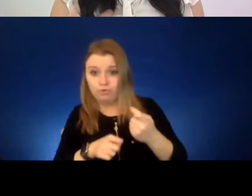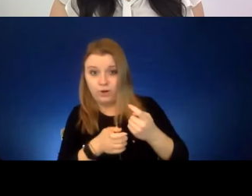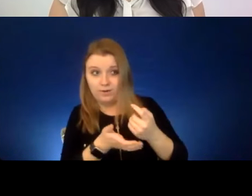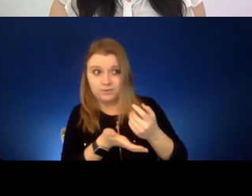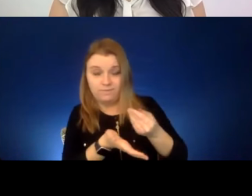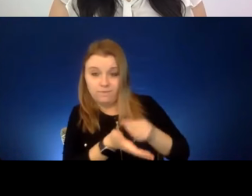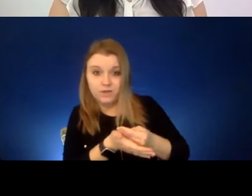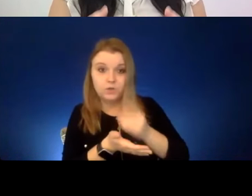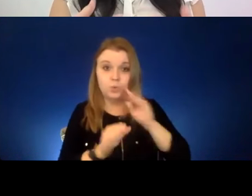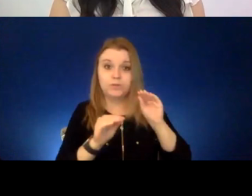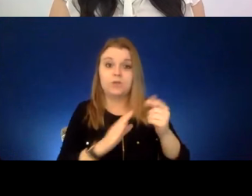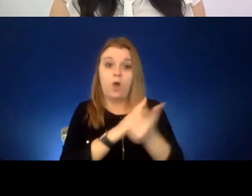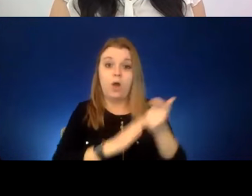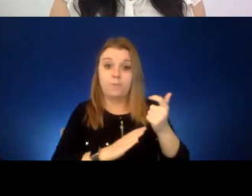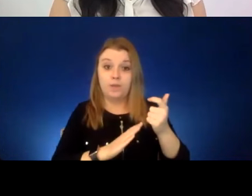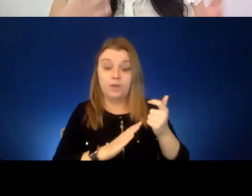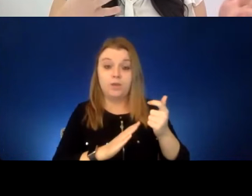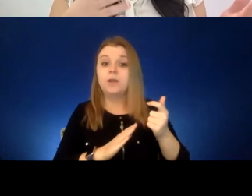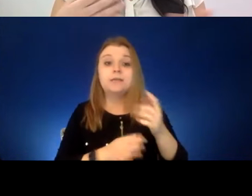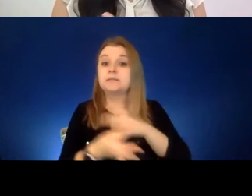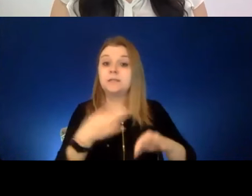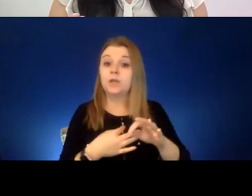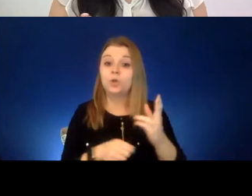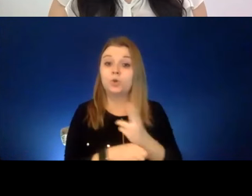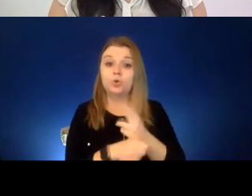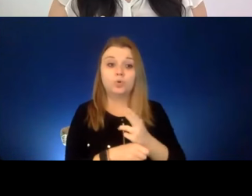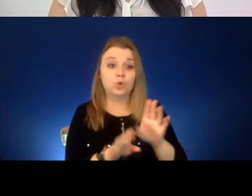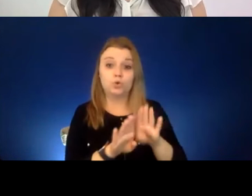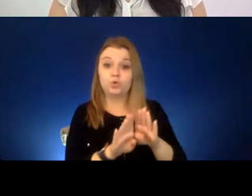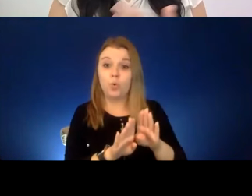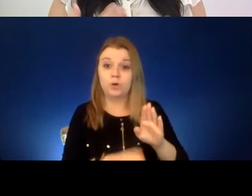a really cheap off option is a door stop, just propping those doors open during the day